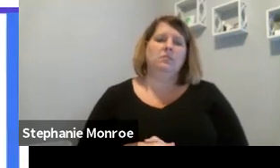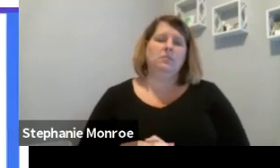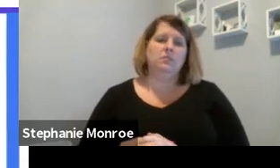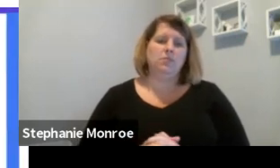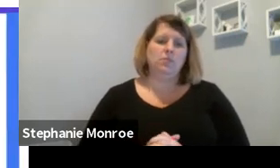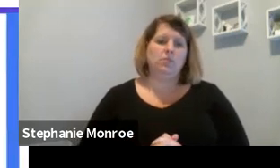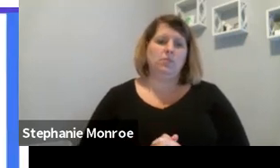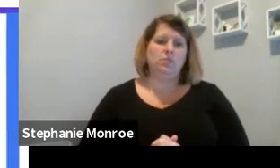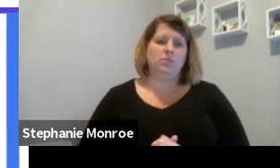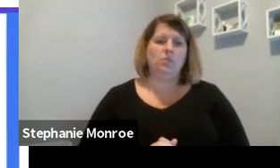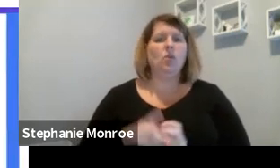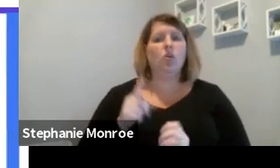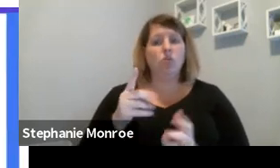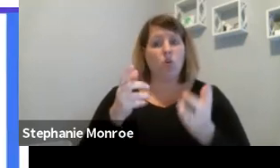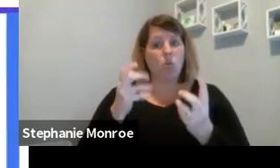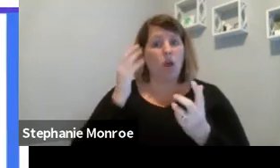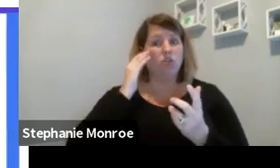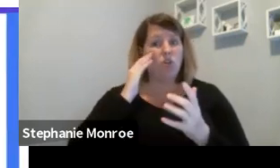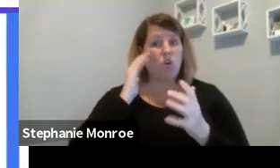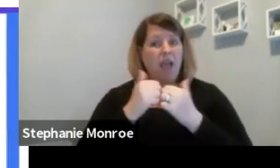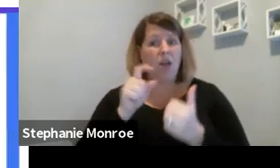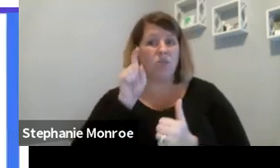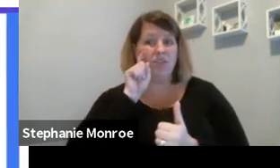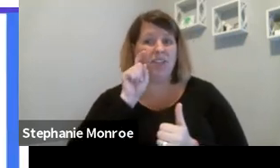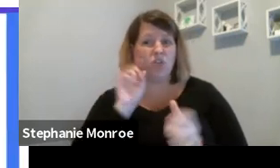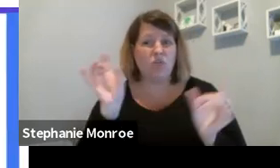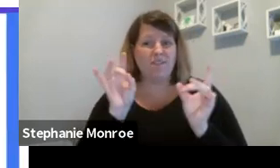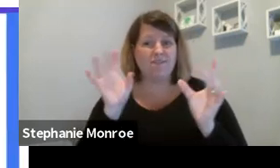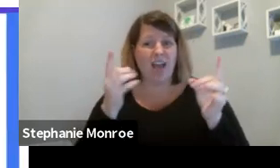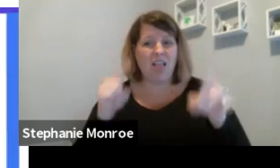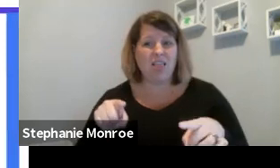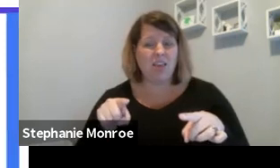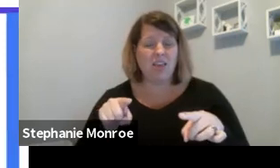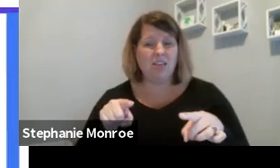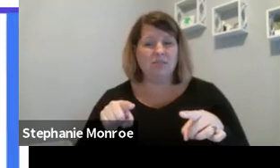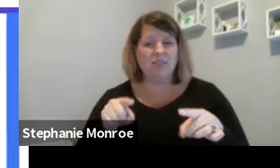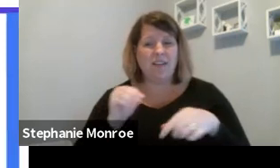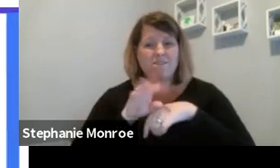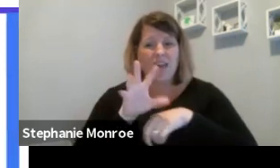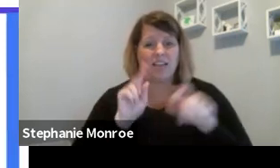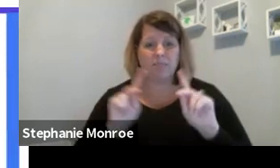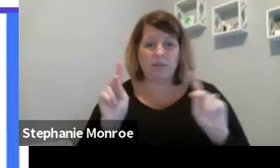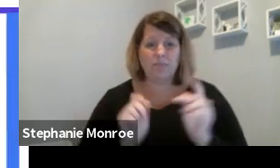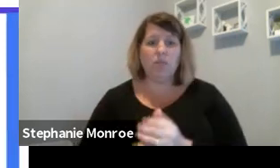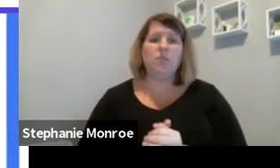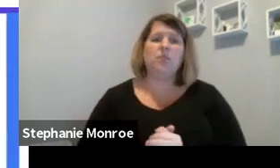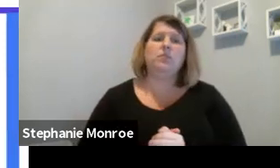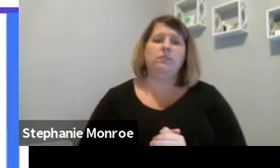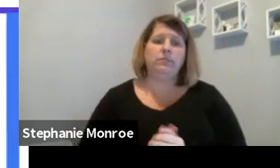You want to know how sexual trauma affects victims? Well, here we have it.